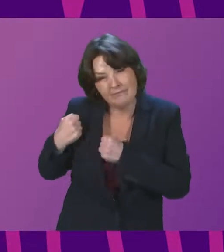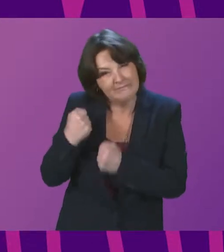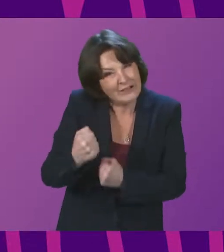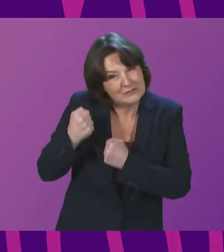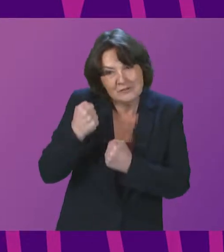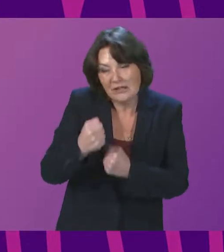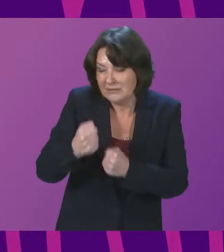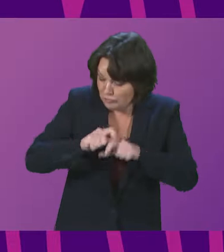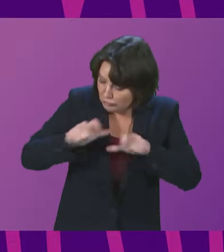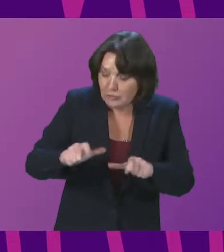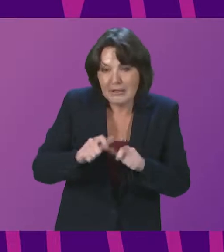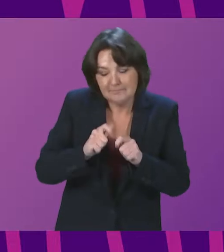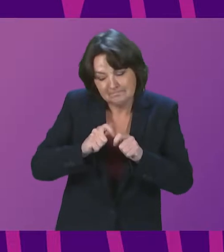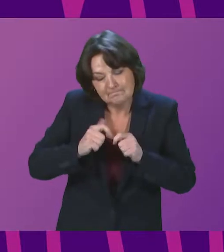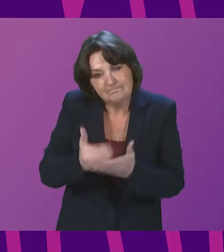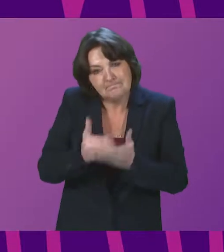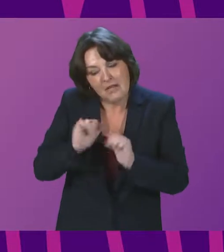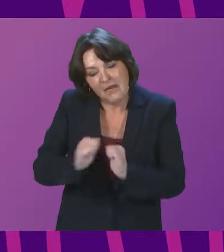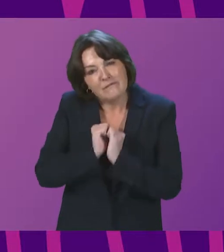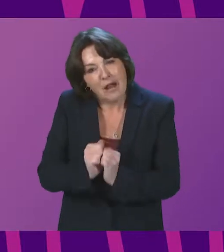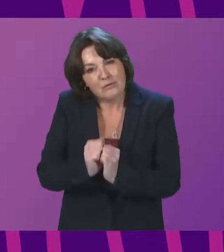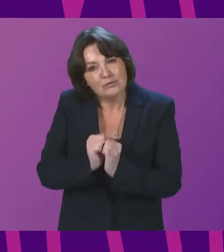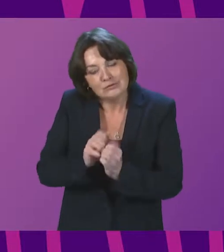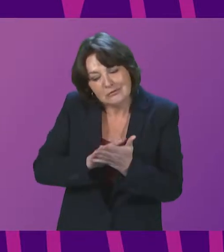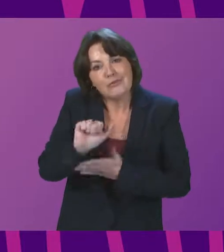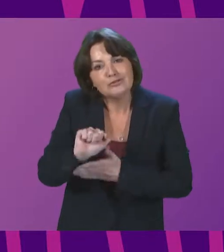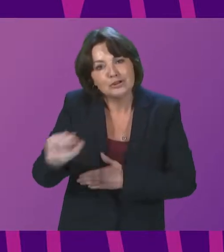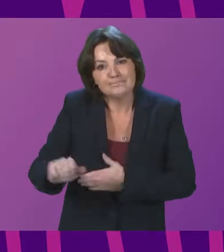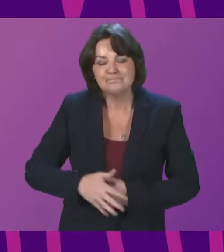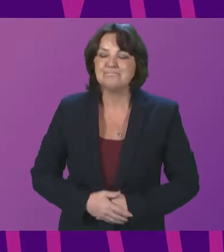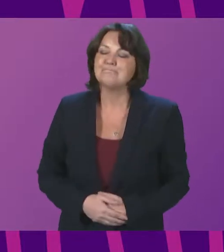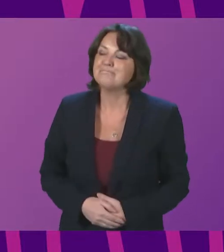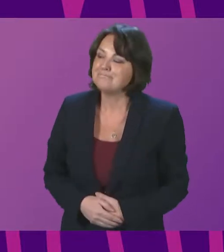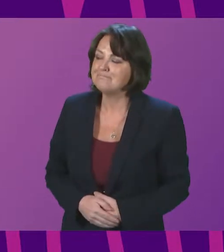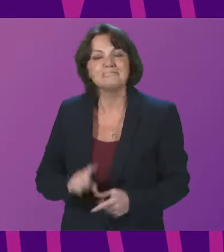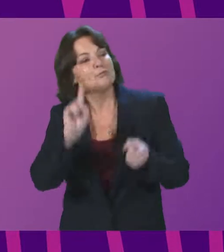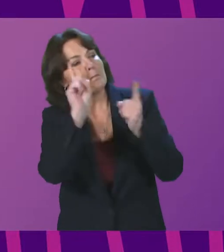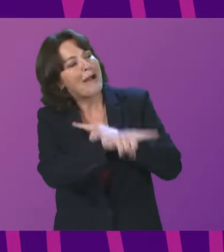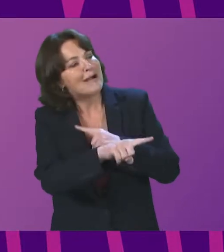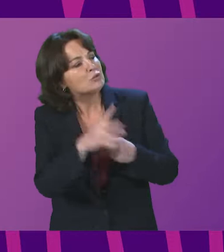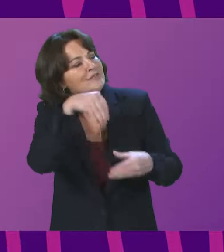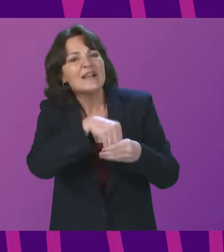On the question about the Scottish National Investment Bank, I am sure that everyone across